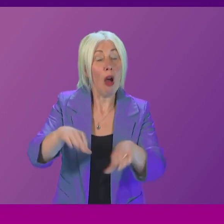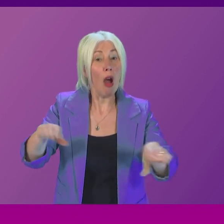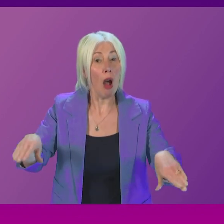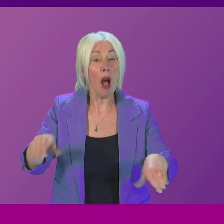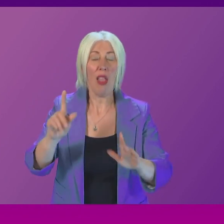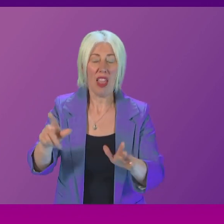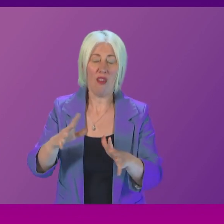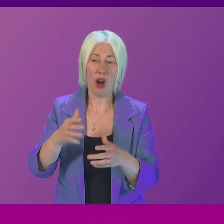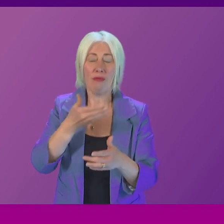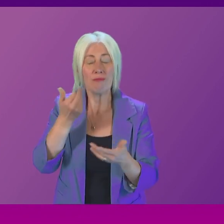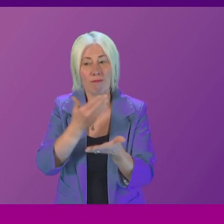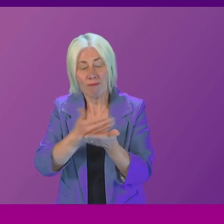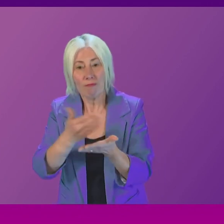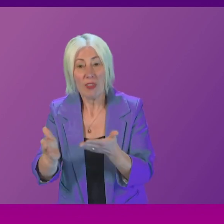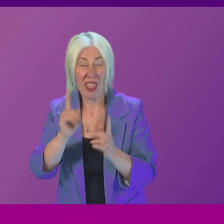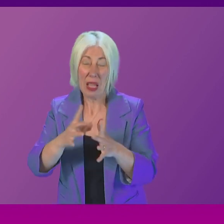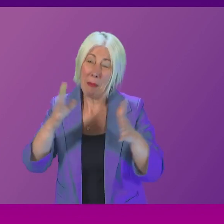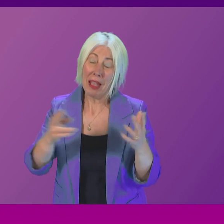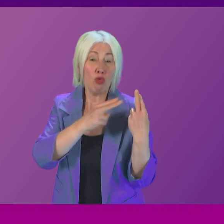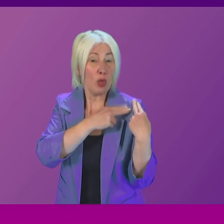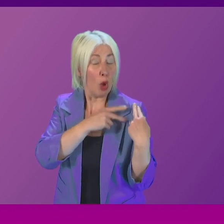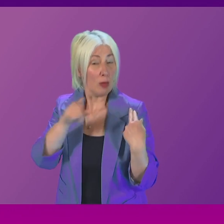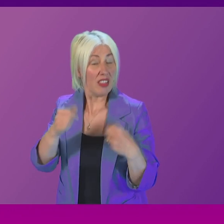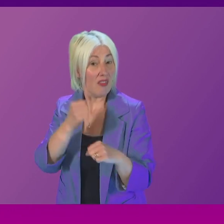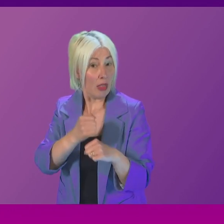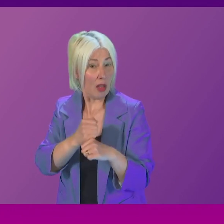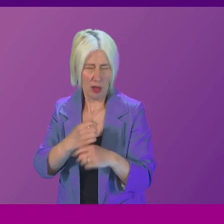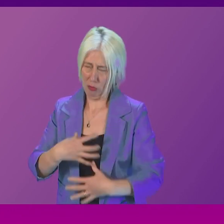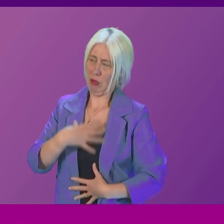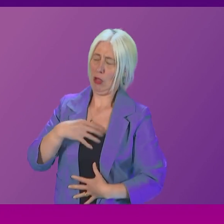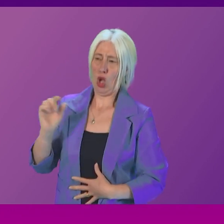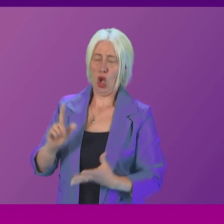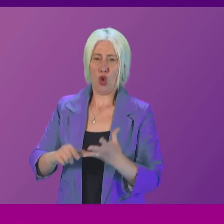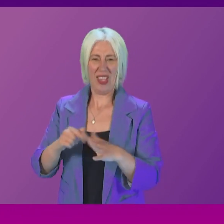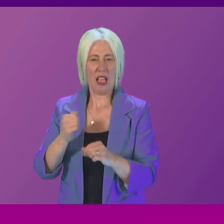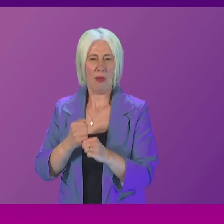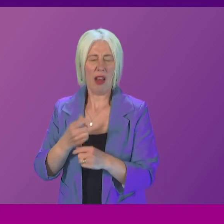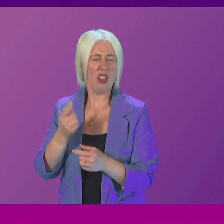responsibilities of Government, so it is astonishing to hear that the UK Government is, on a whim,